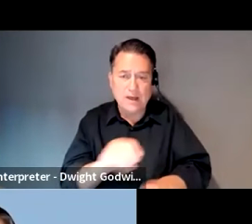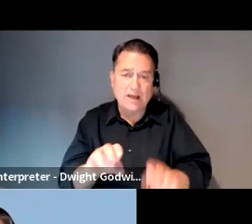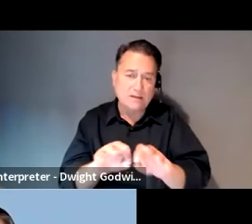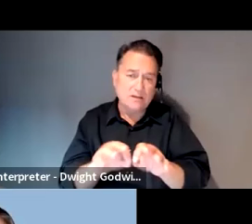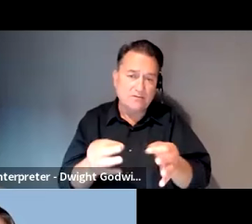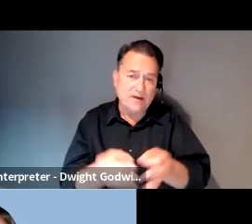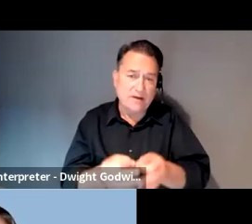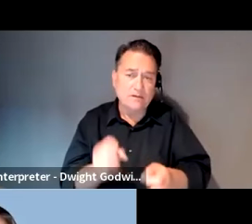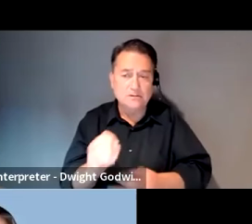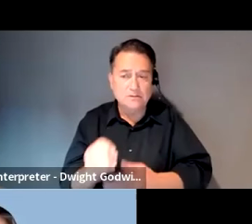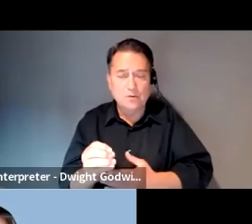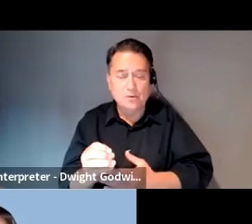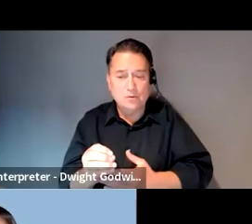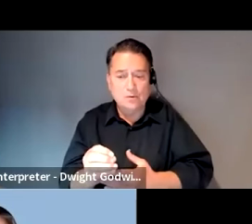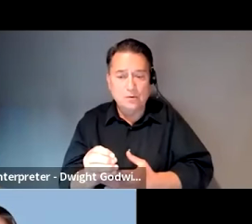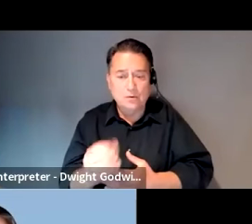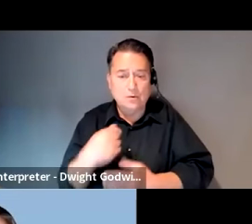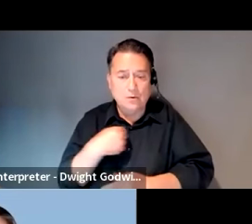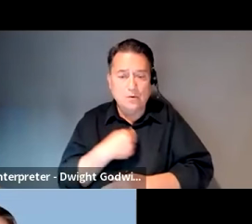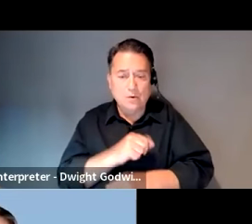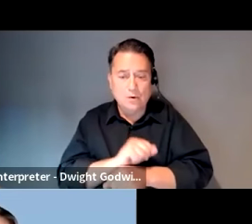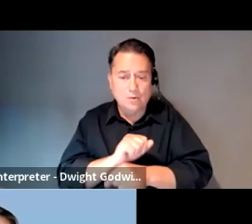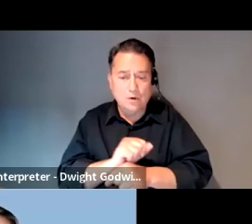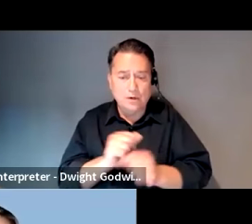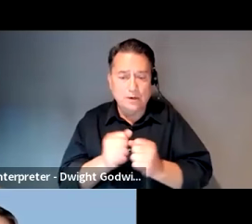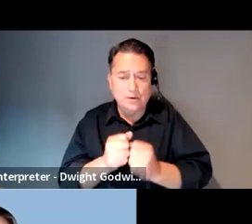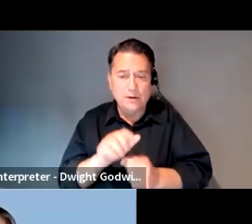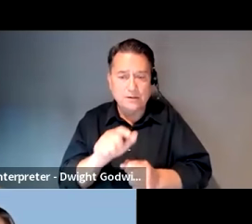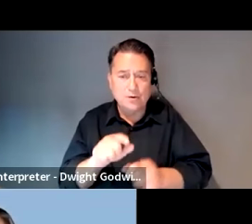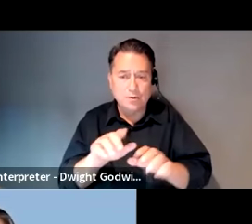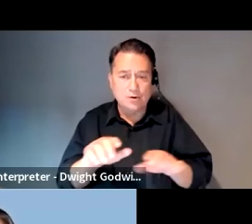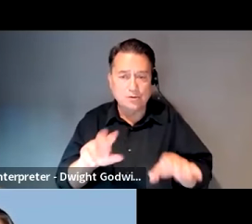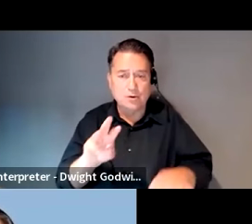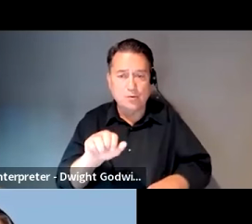And so working with your child welfare department